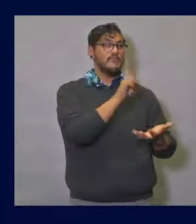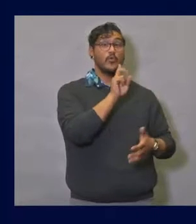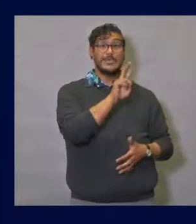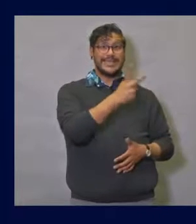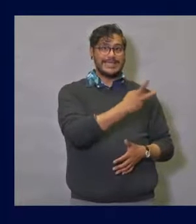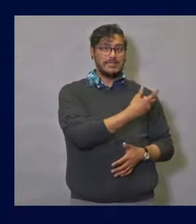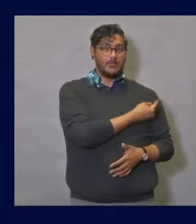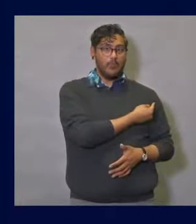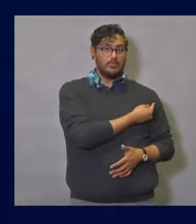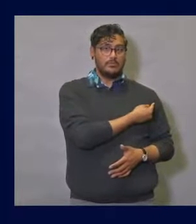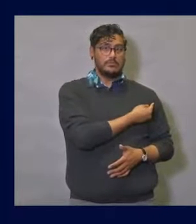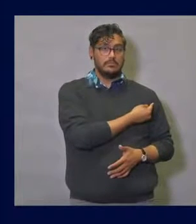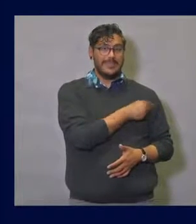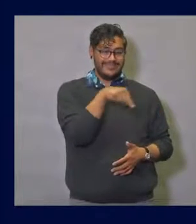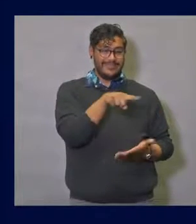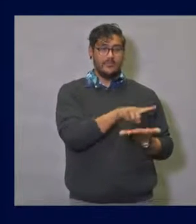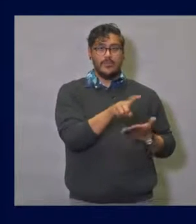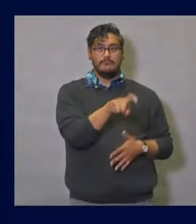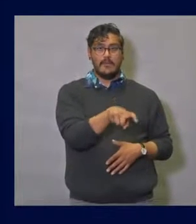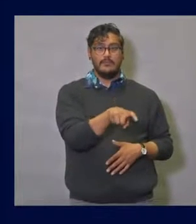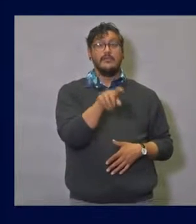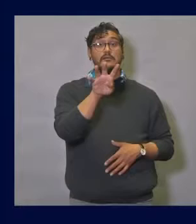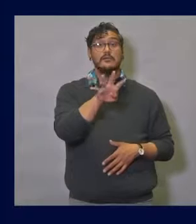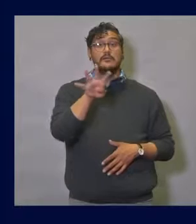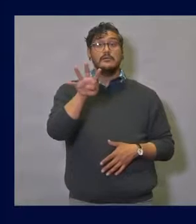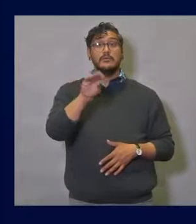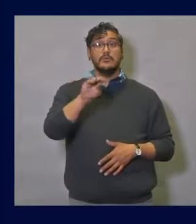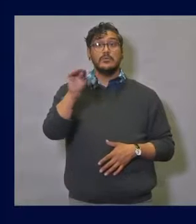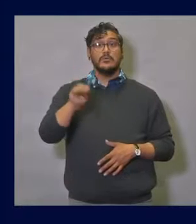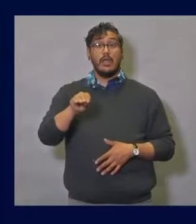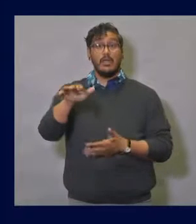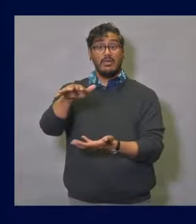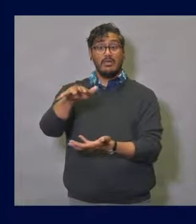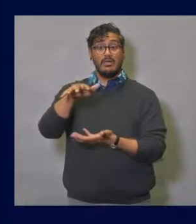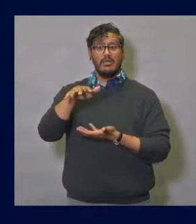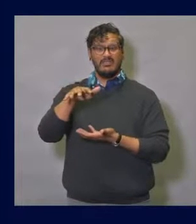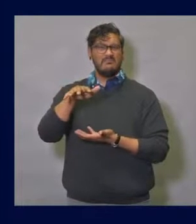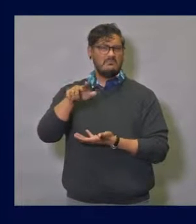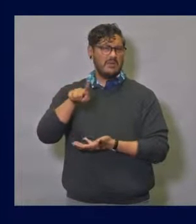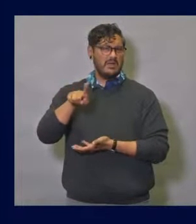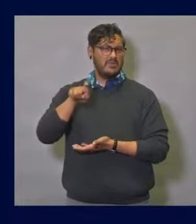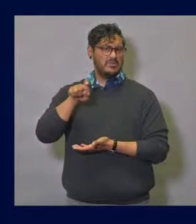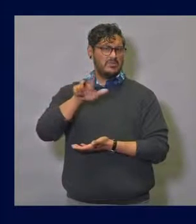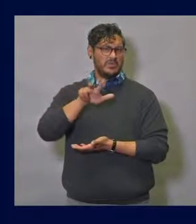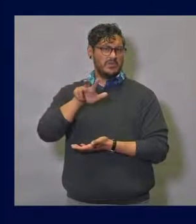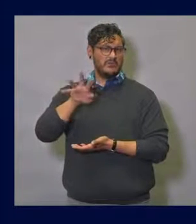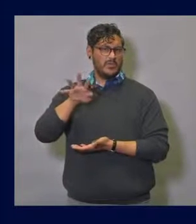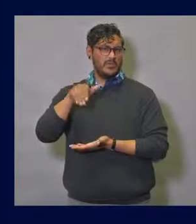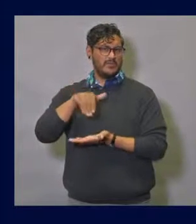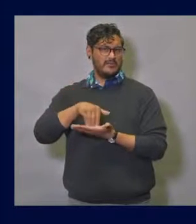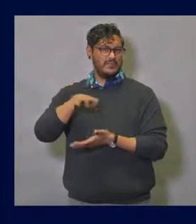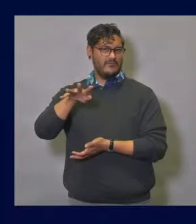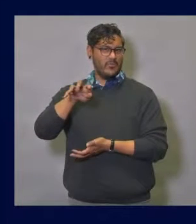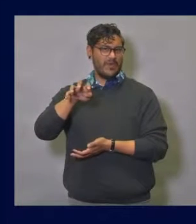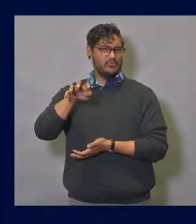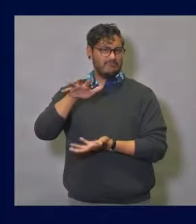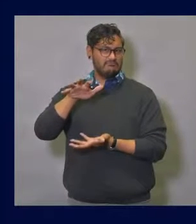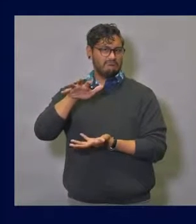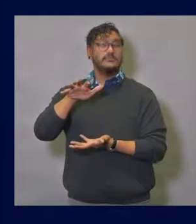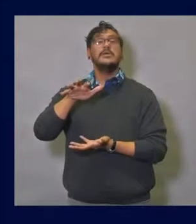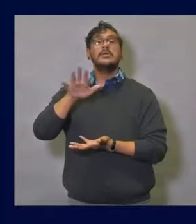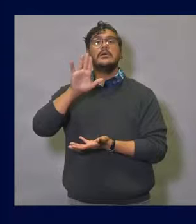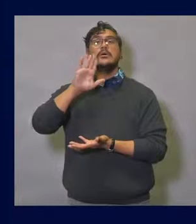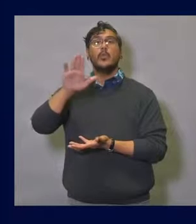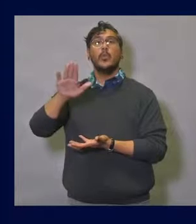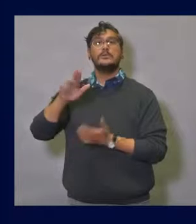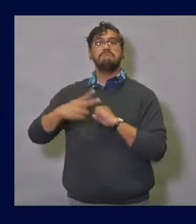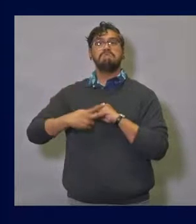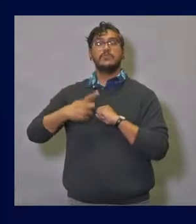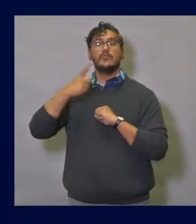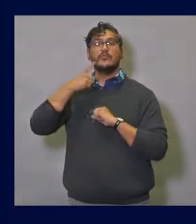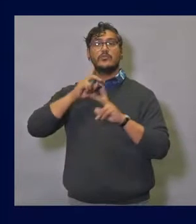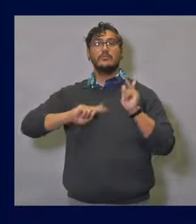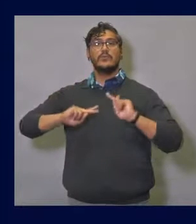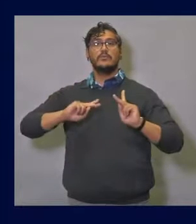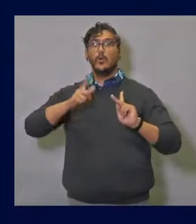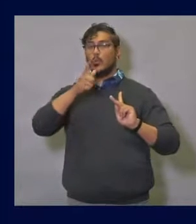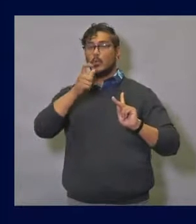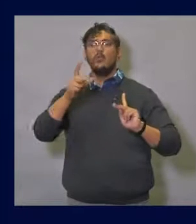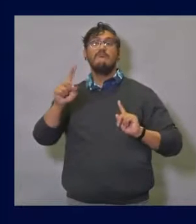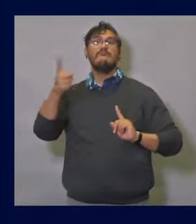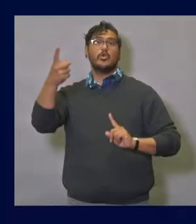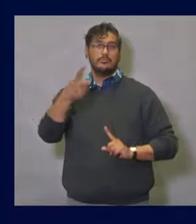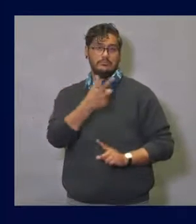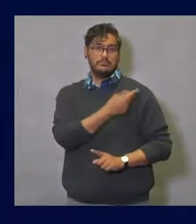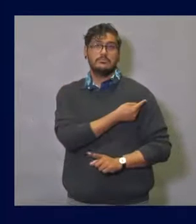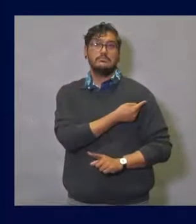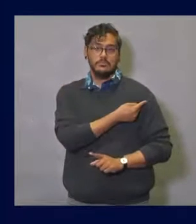ALLOCATED FOR SECOND DOSES THAT